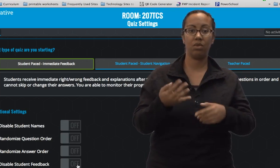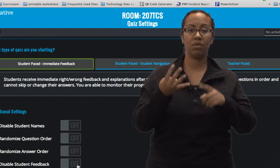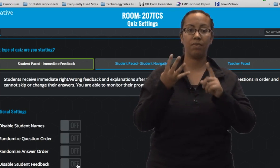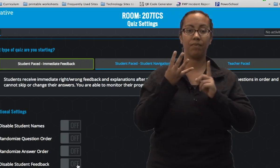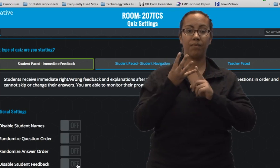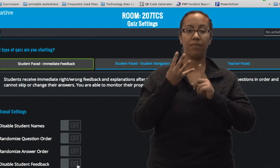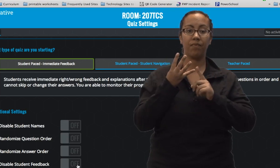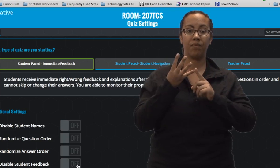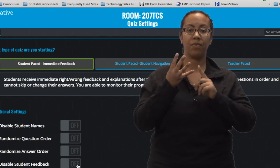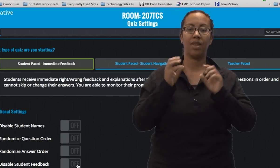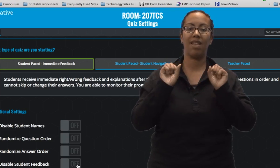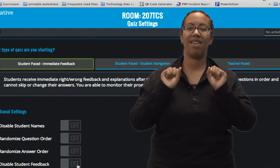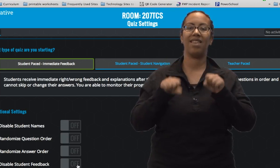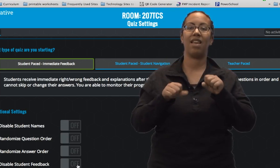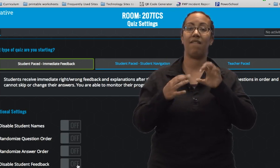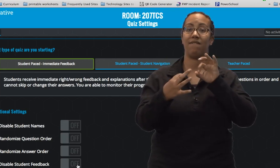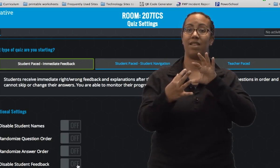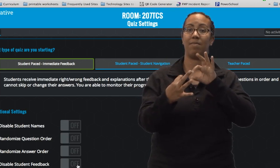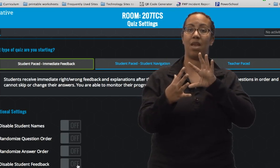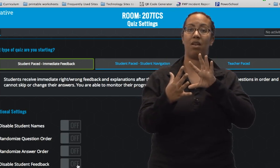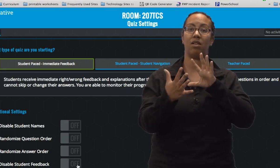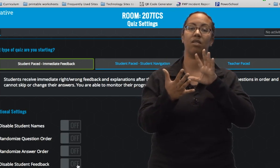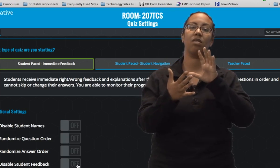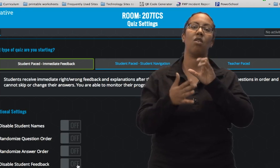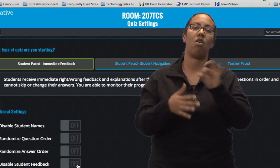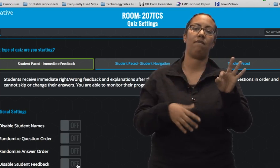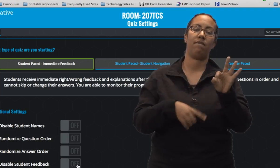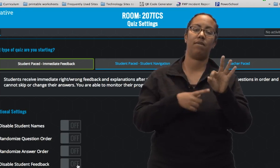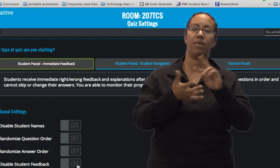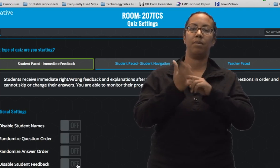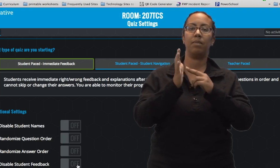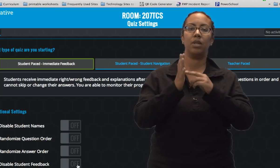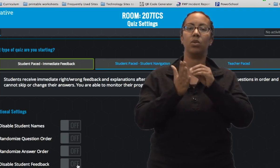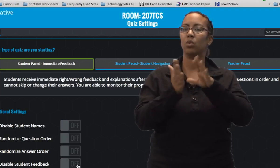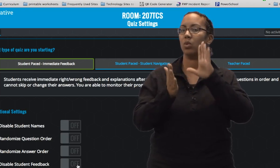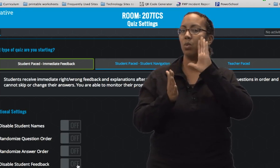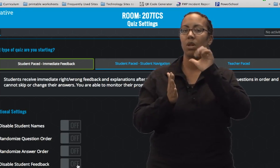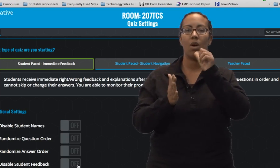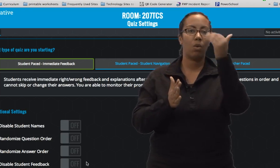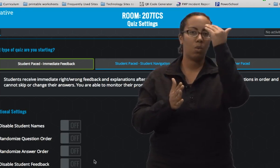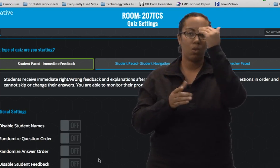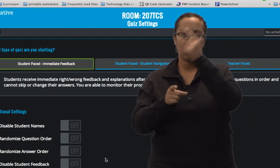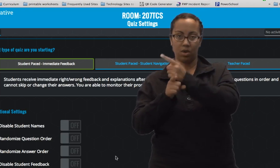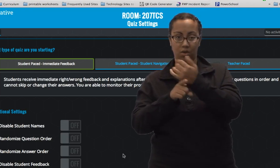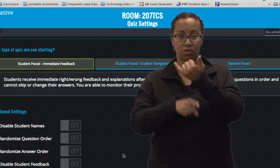so students will not see the questions or the answers in the same order. And you can turn student feedback off,